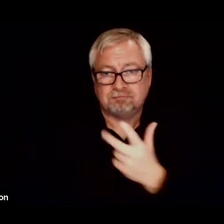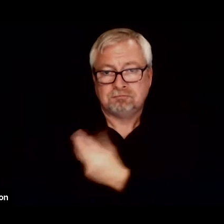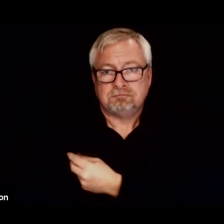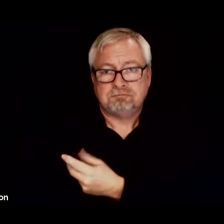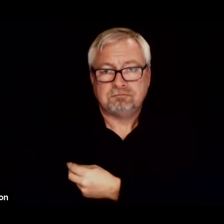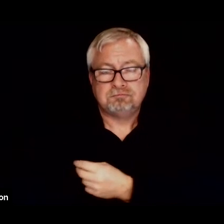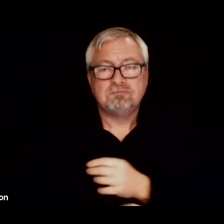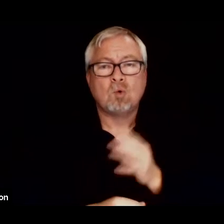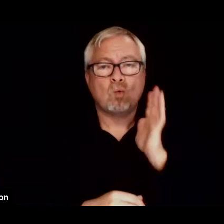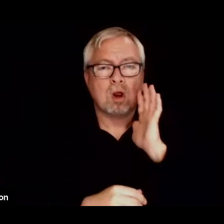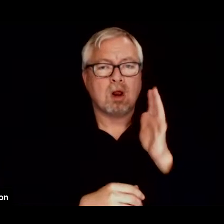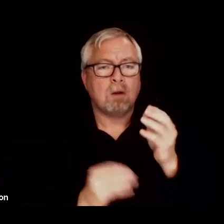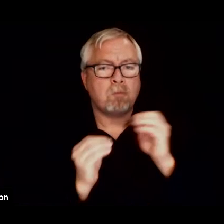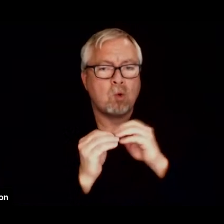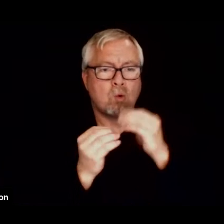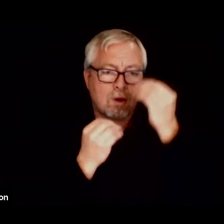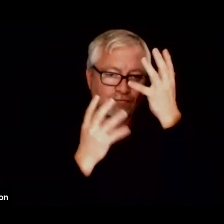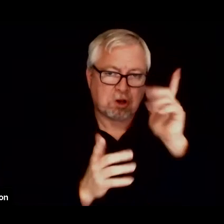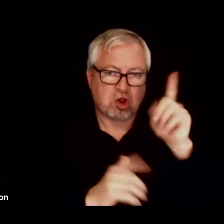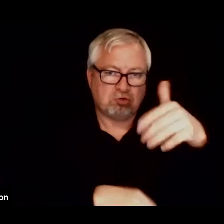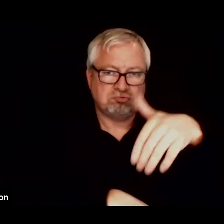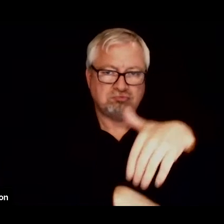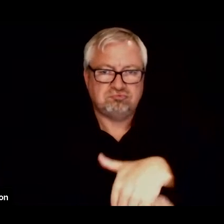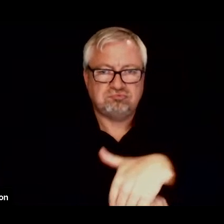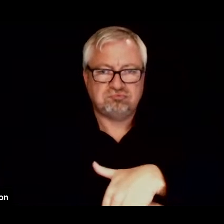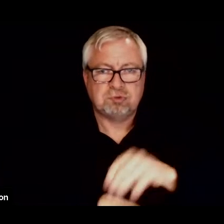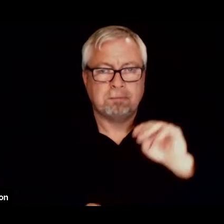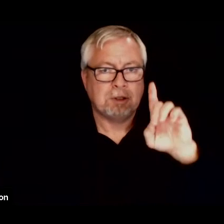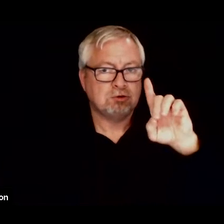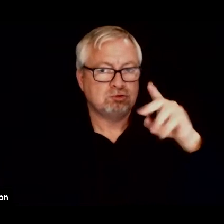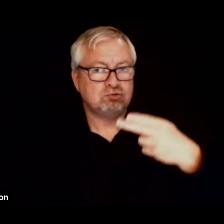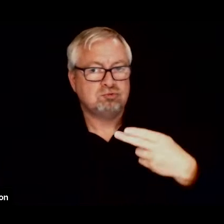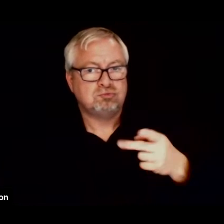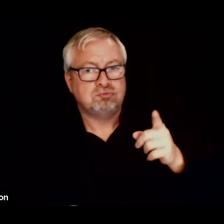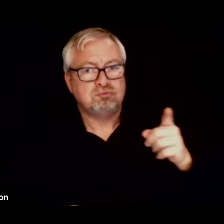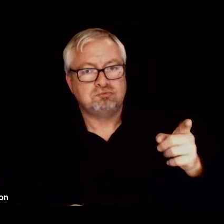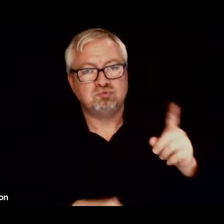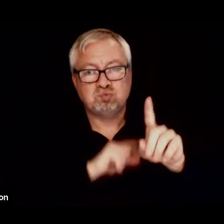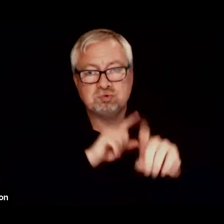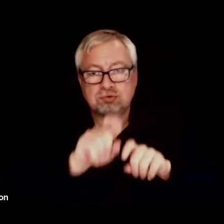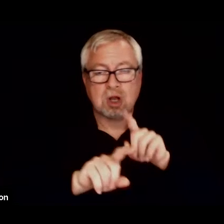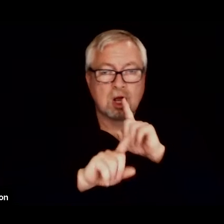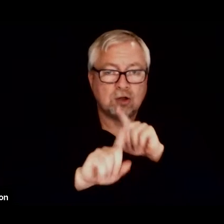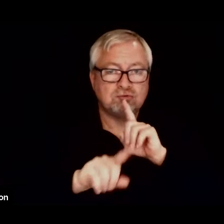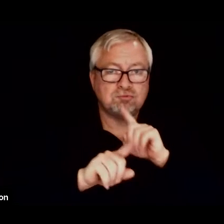mdh briefing and the question and answer period will continue now on cbsn minnesota stay with